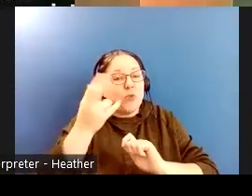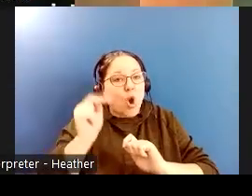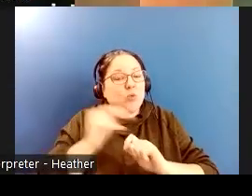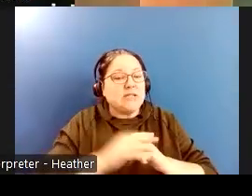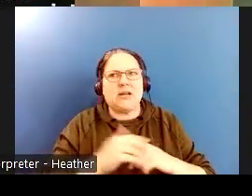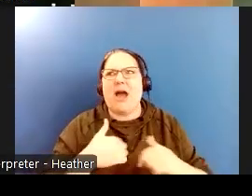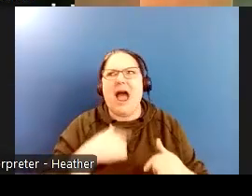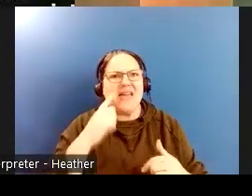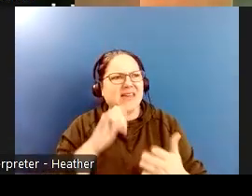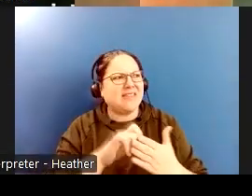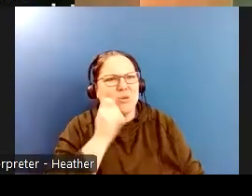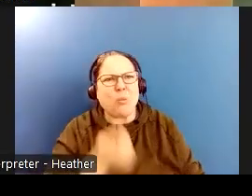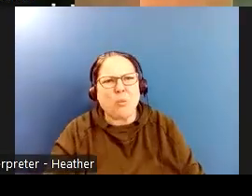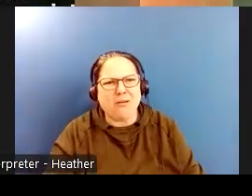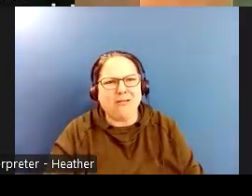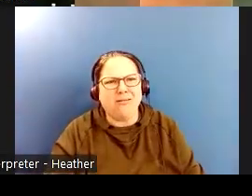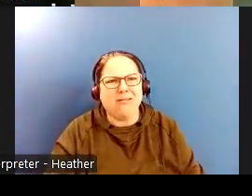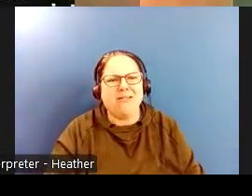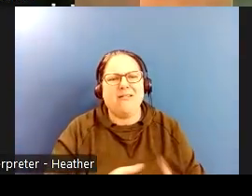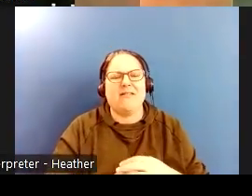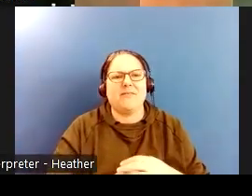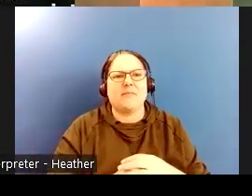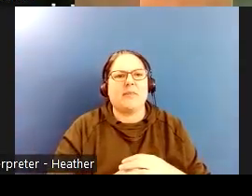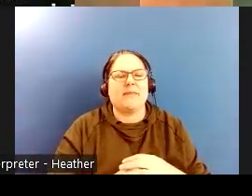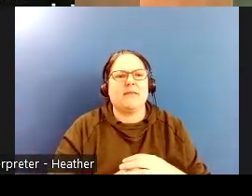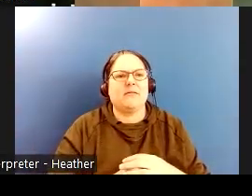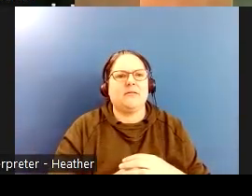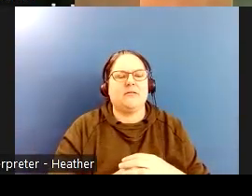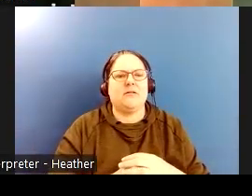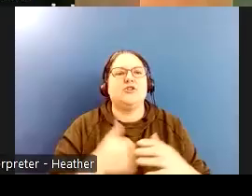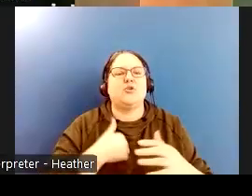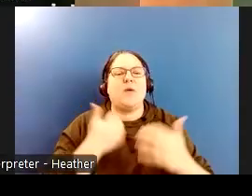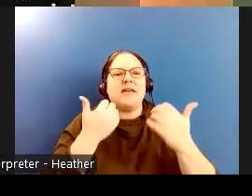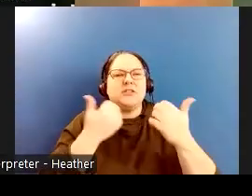really cool. And so I kind of started looking at all these other inflammatory markers and these are